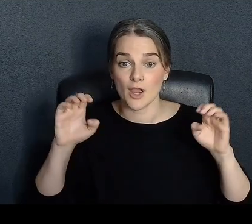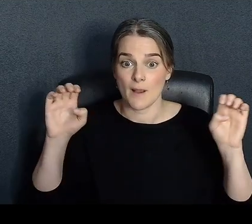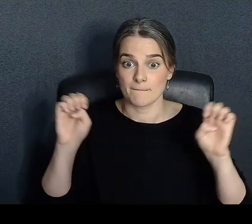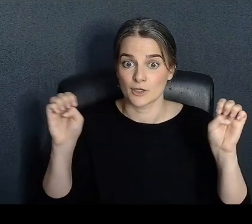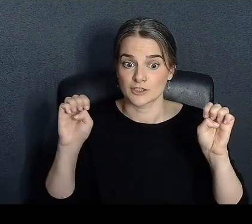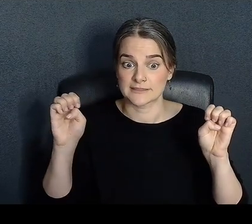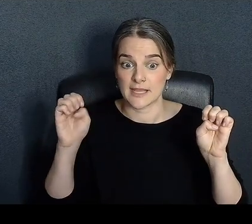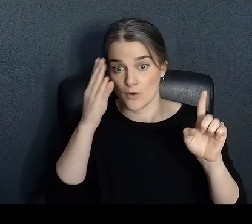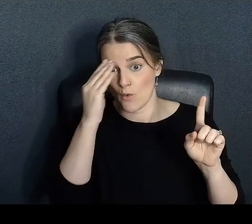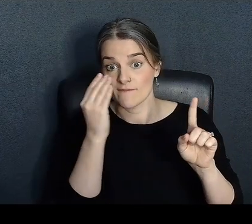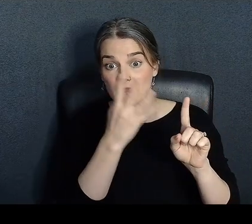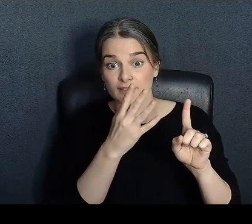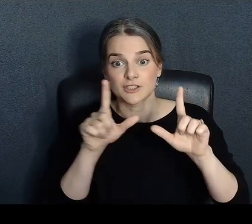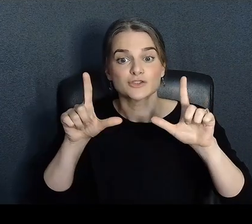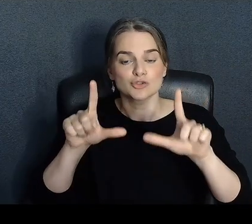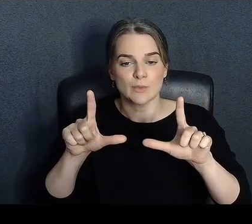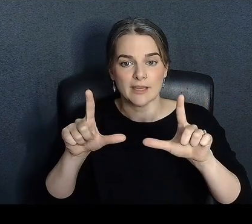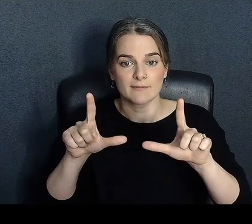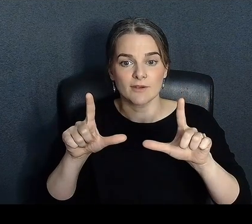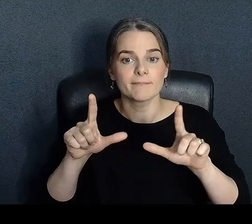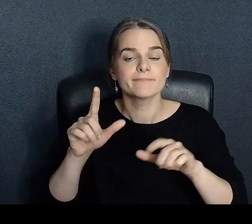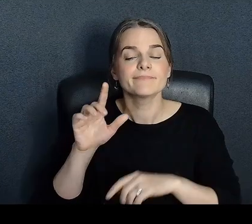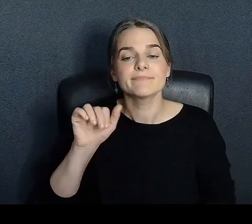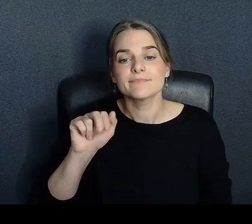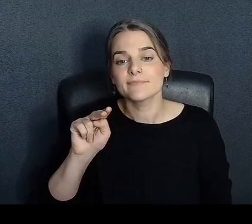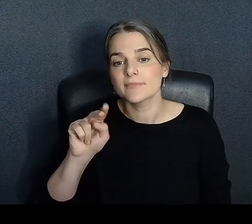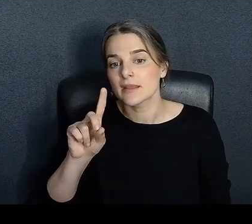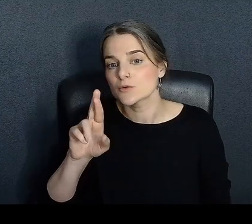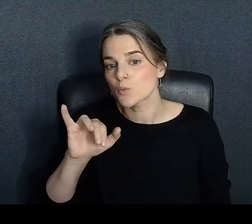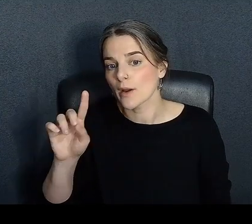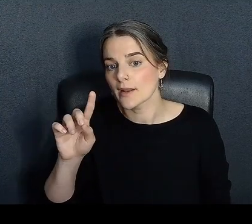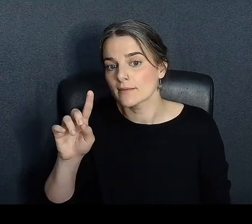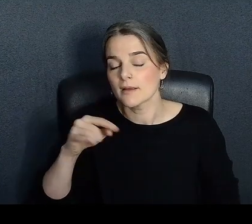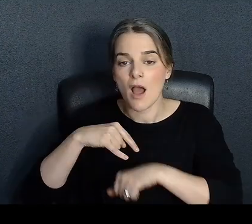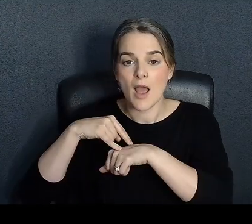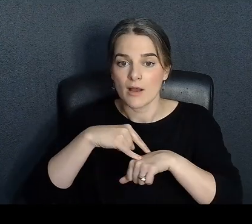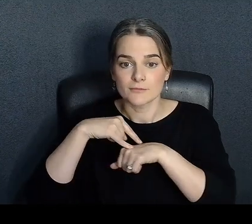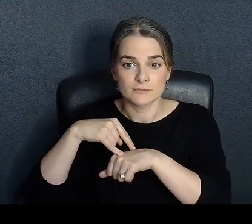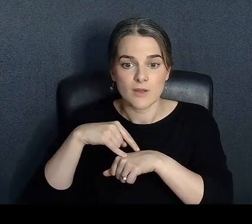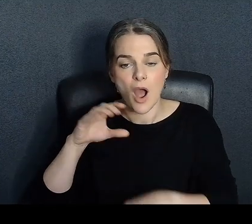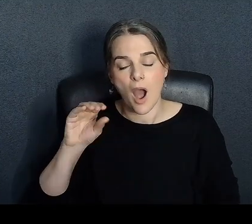from the Android operating device. I also have in the middle there, that's